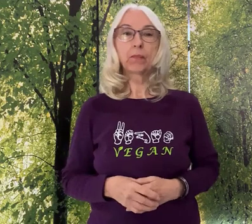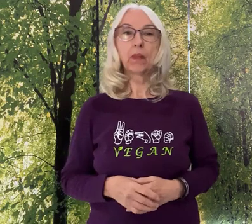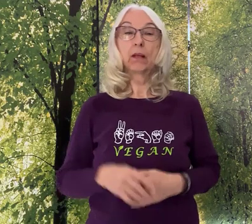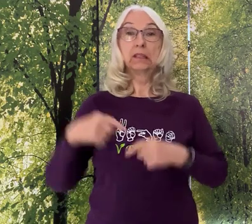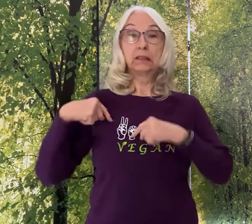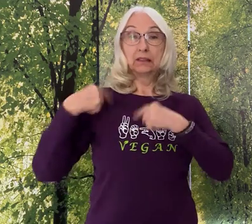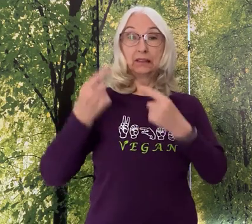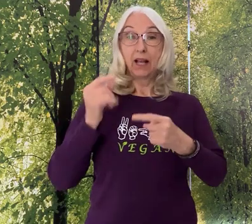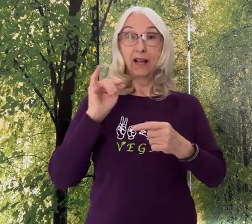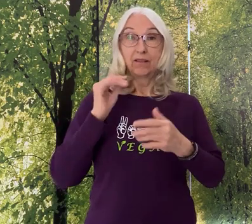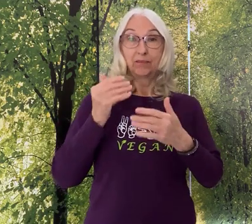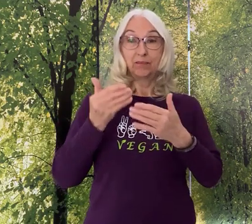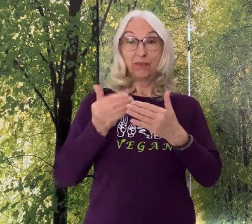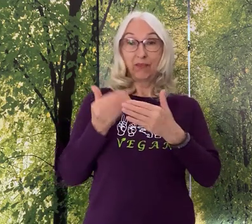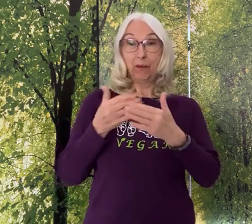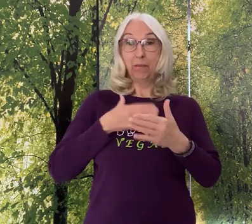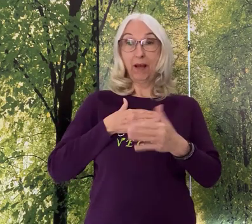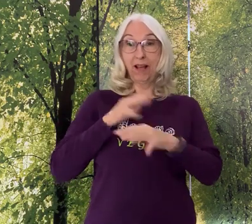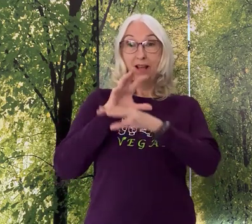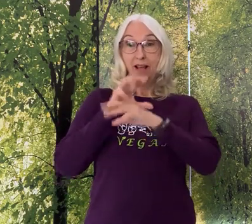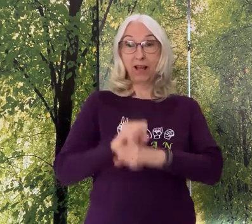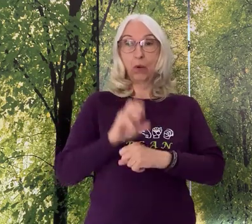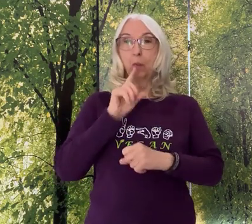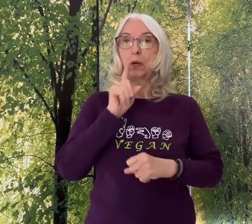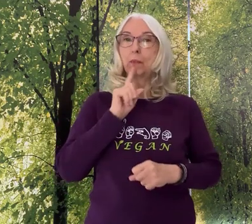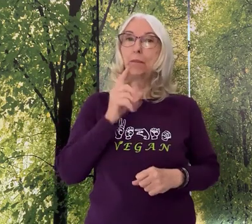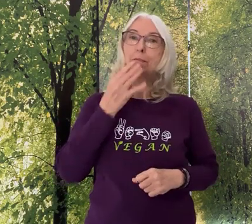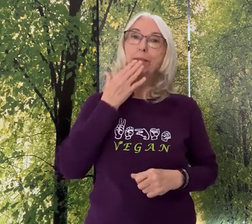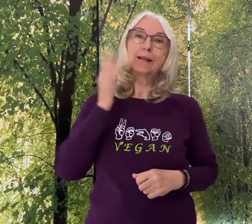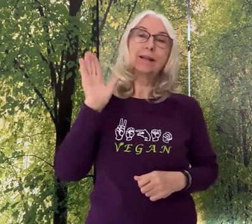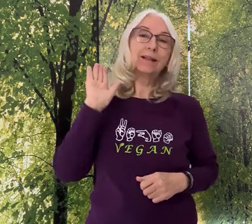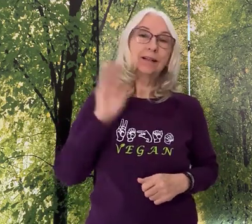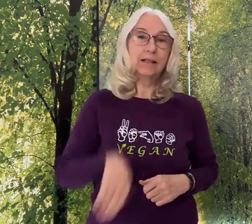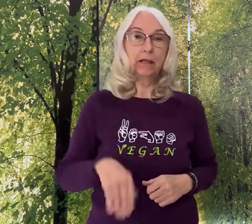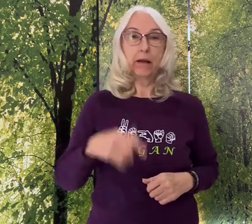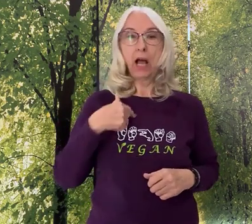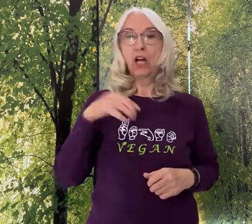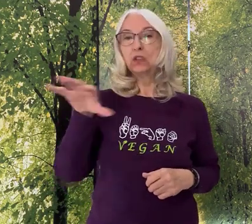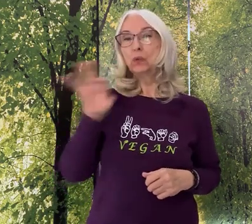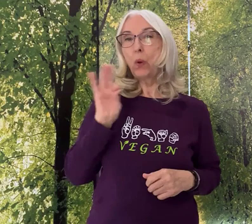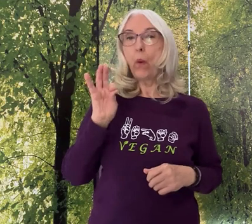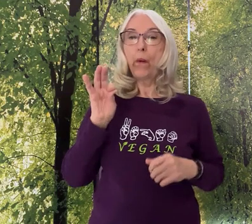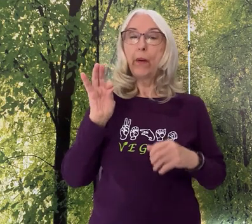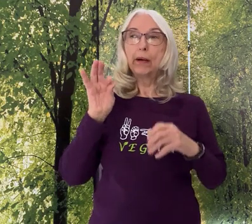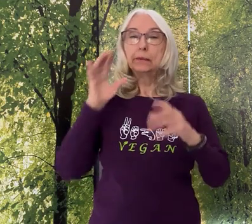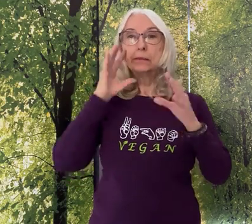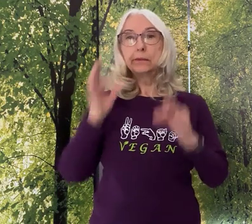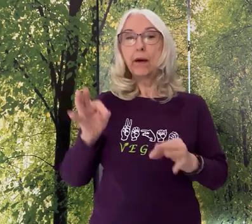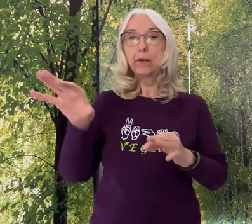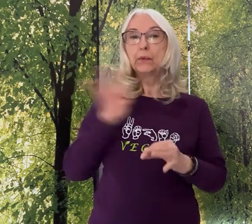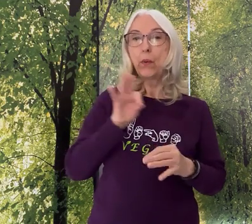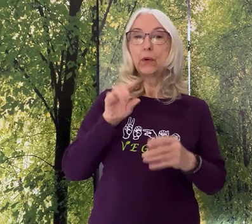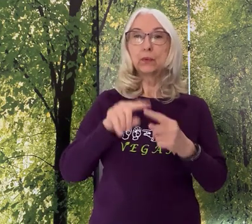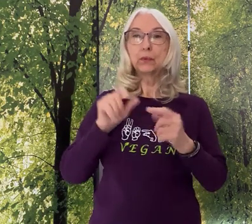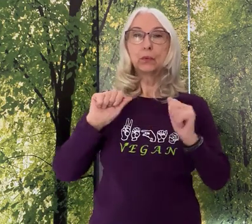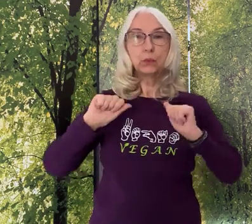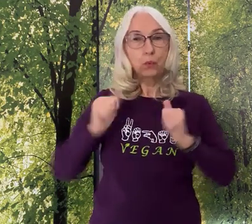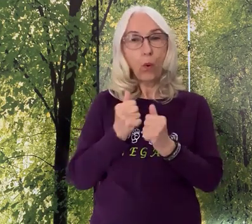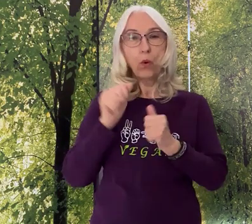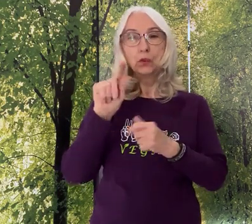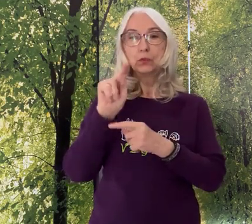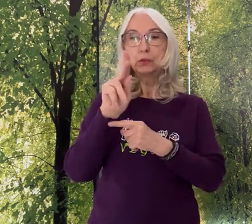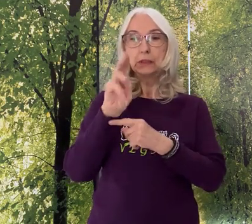Since my prior habits were so bad, I chose to do this cold turkey.